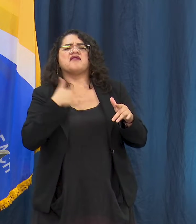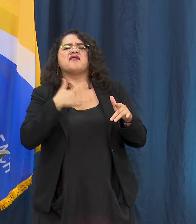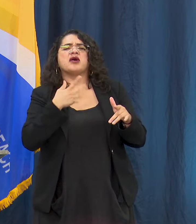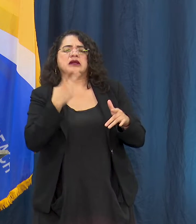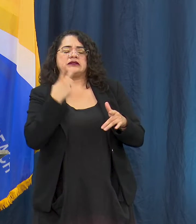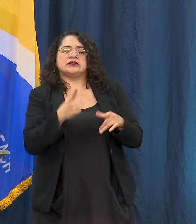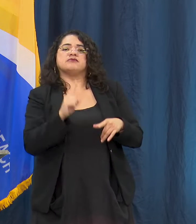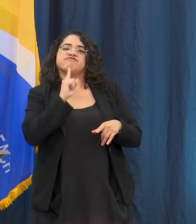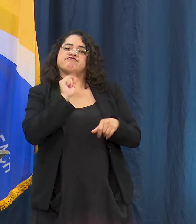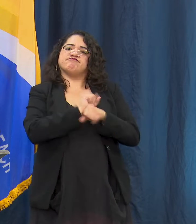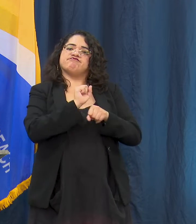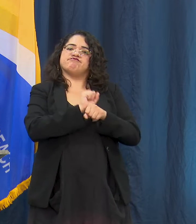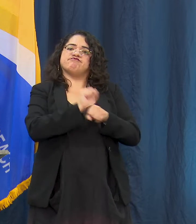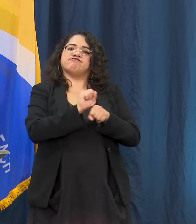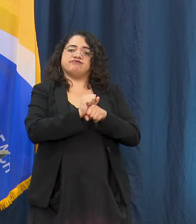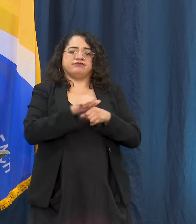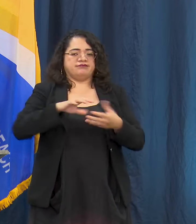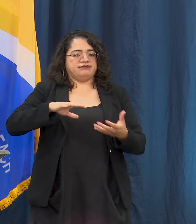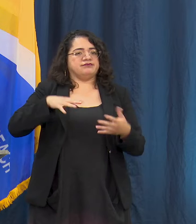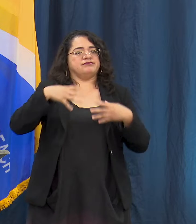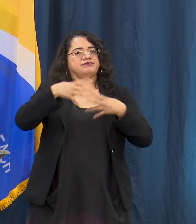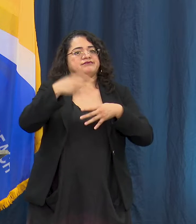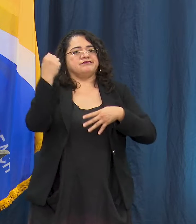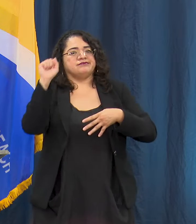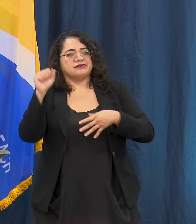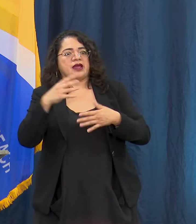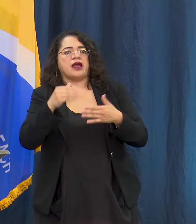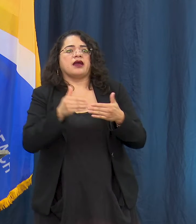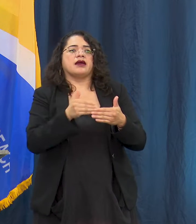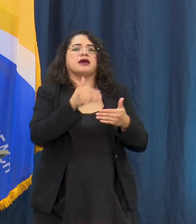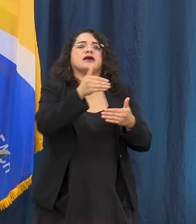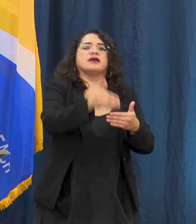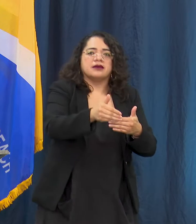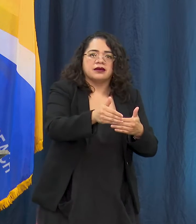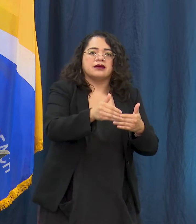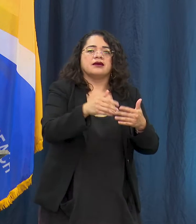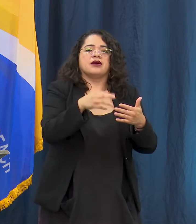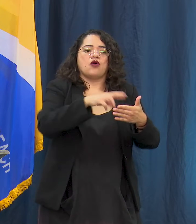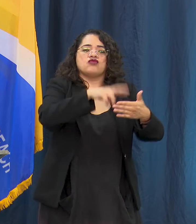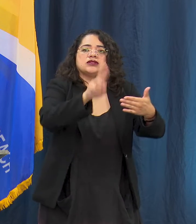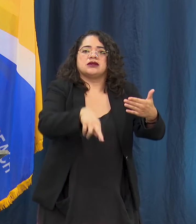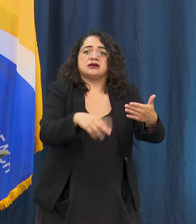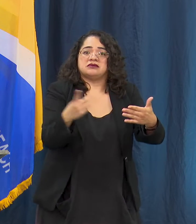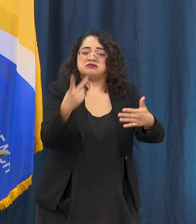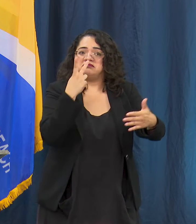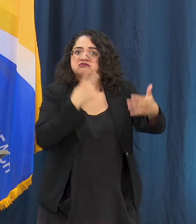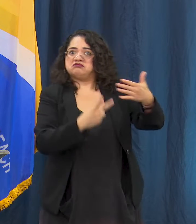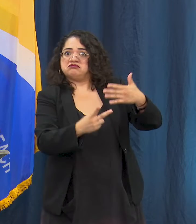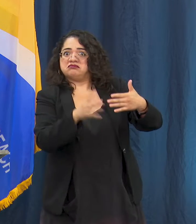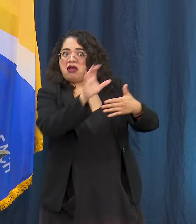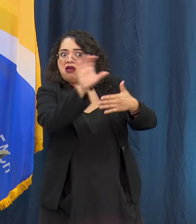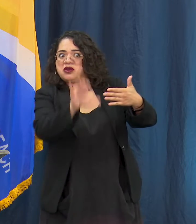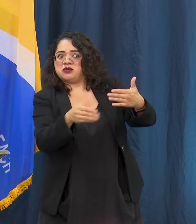hospitalizations or infection rates? I just want to get a better idea of the timeline and what we're looking at moving forward in the next couple weeks.